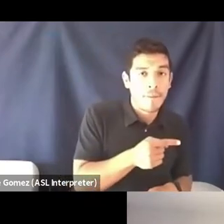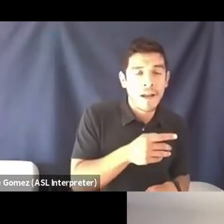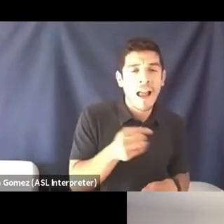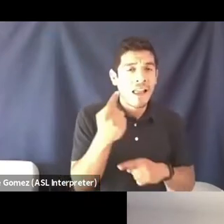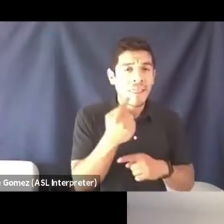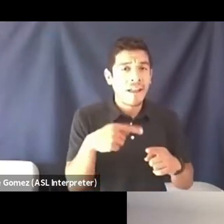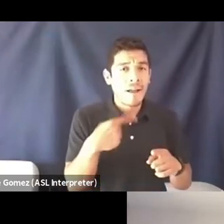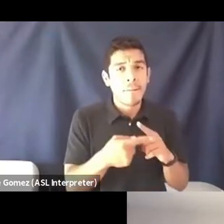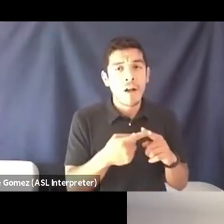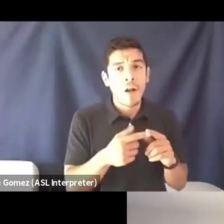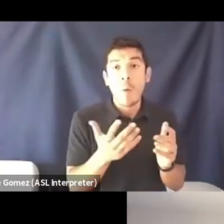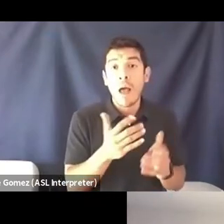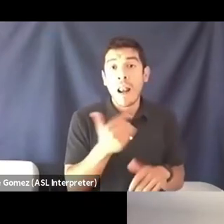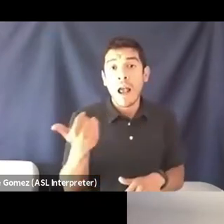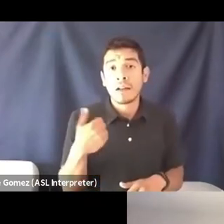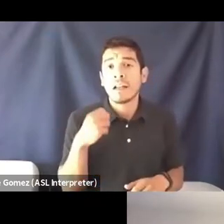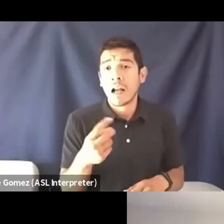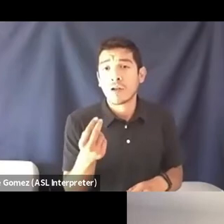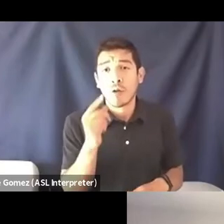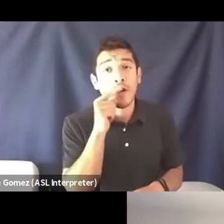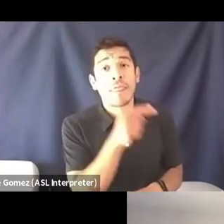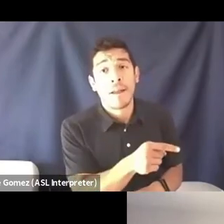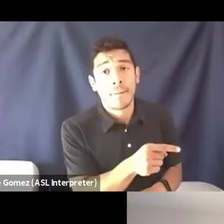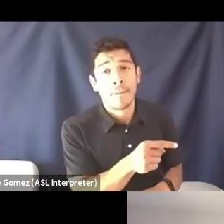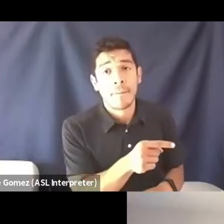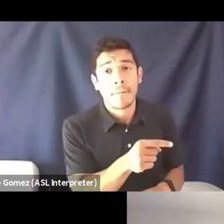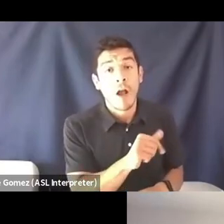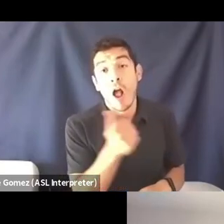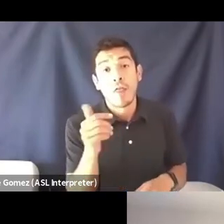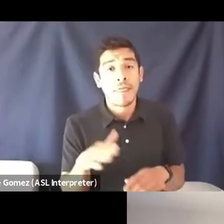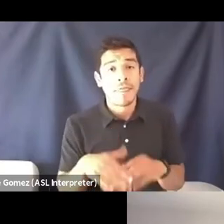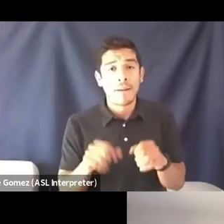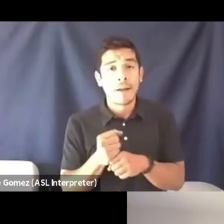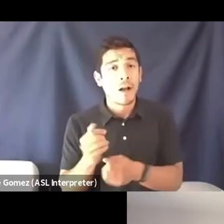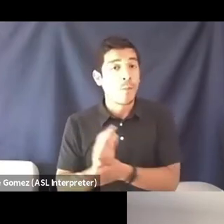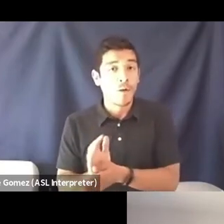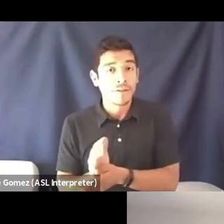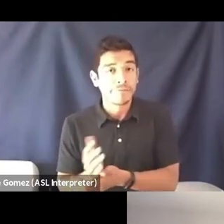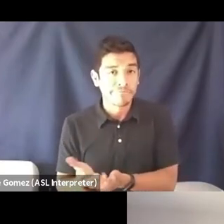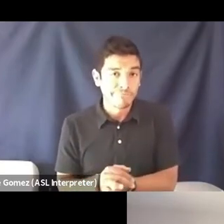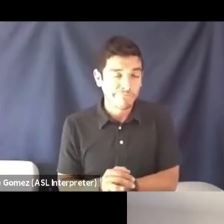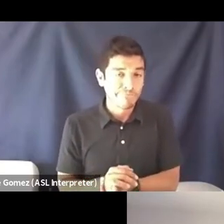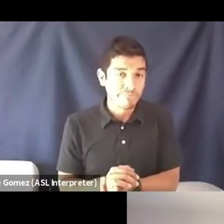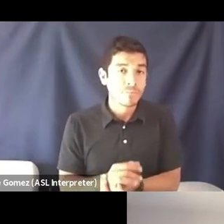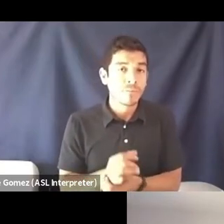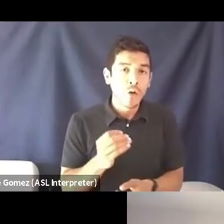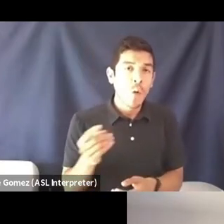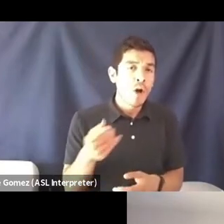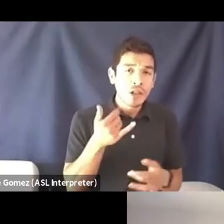what else I can do for them. Other than being a filmmaker. So we are in touch with the family